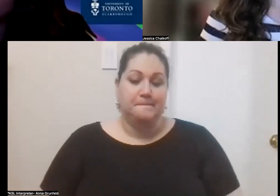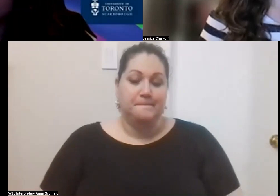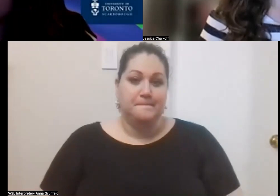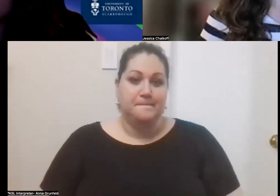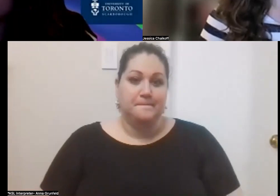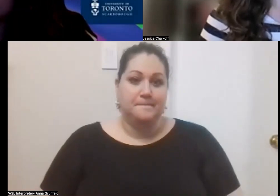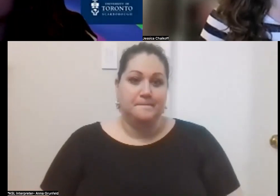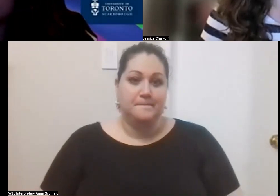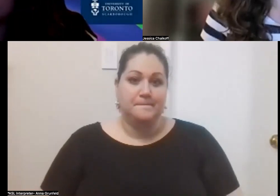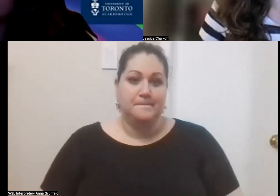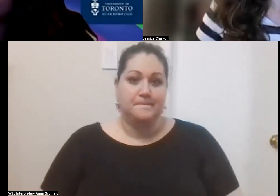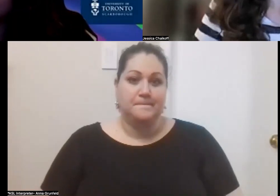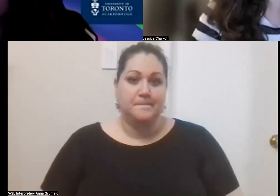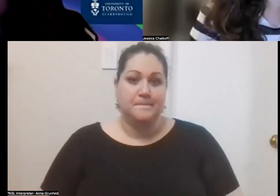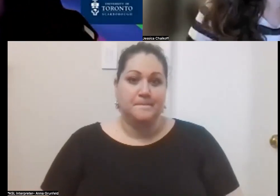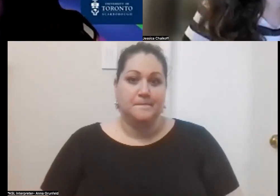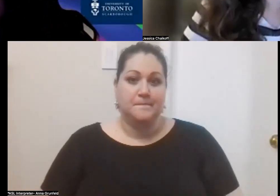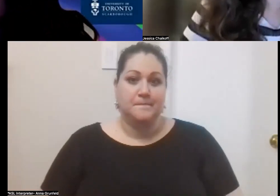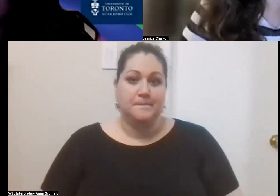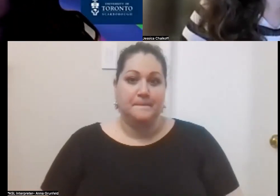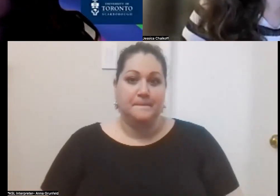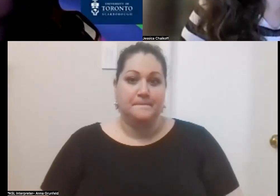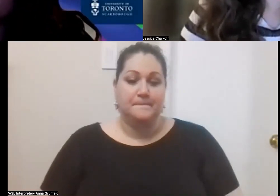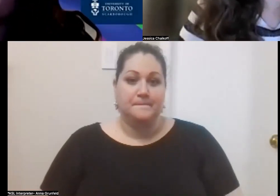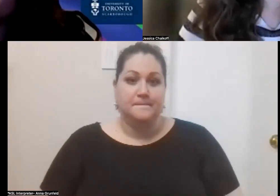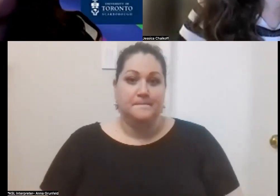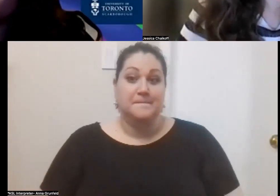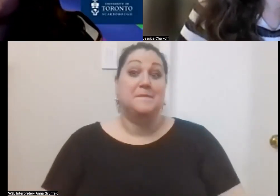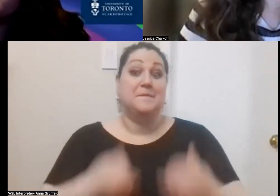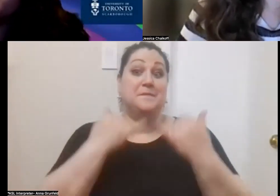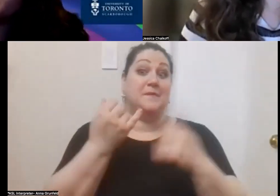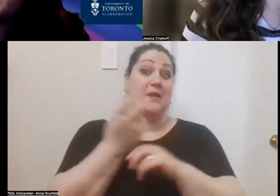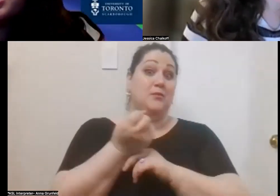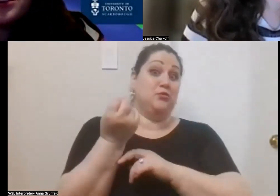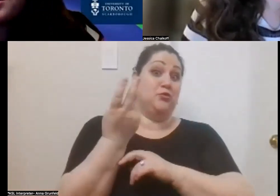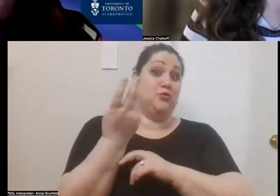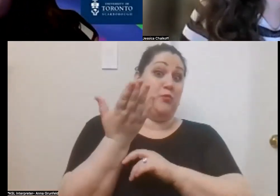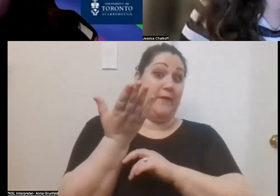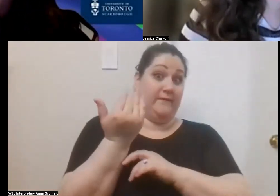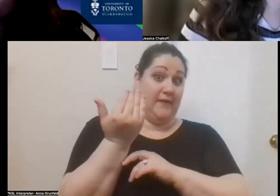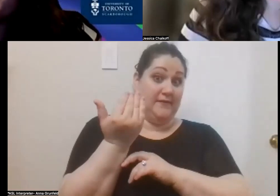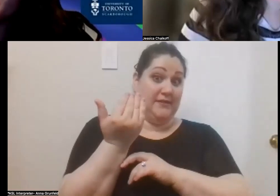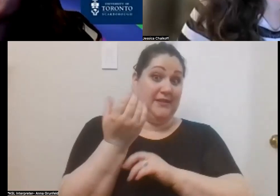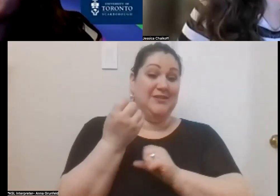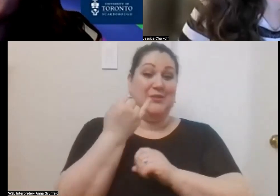No other comments and if you are wanting to continue this conversation with Jessica,